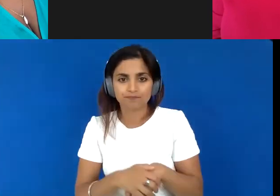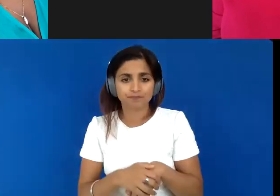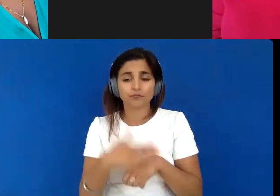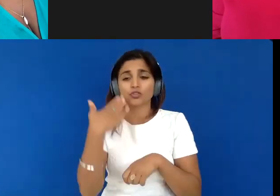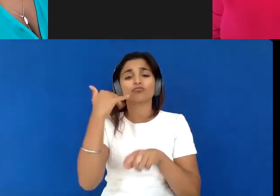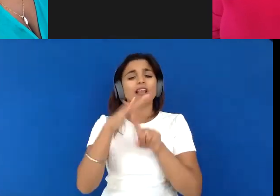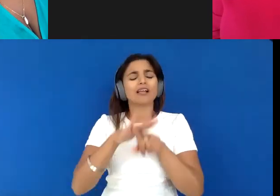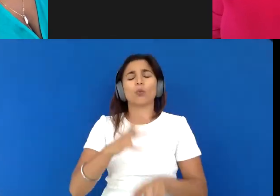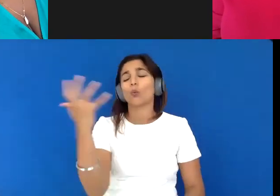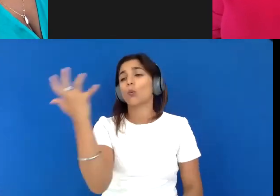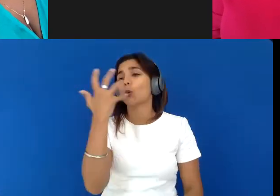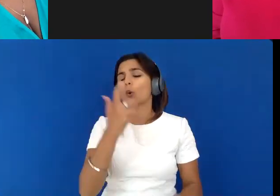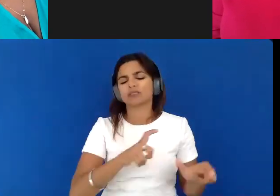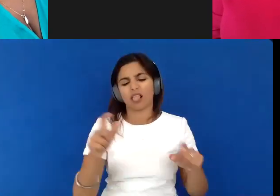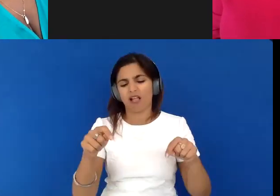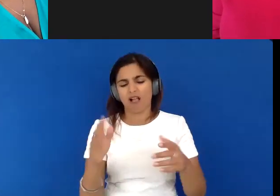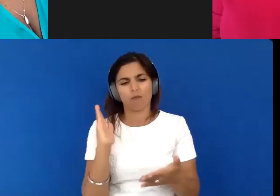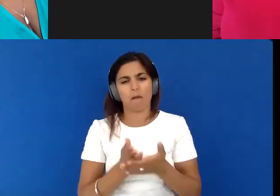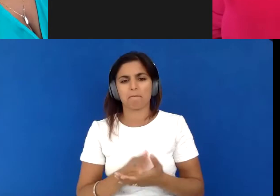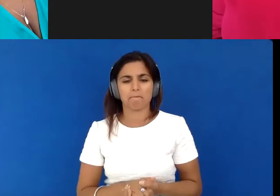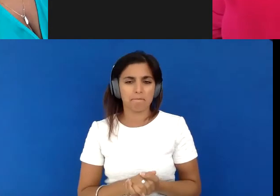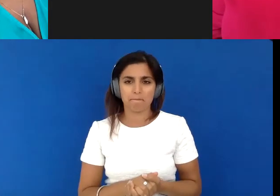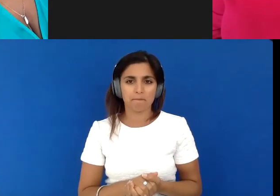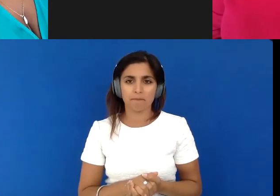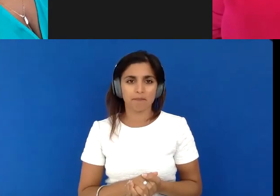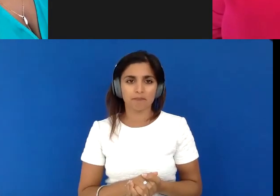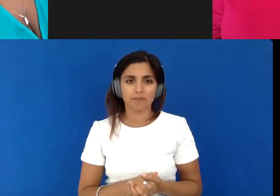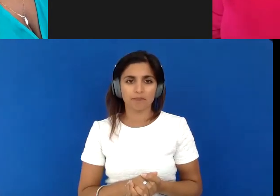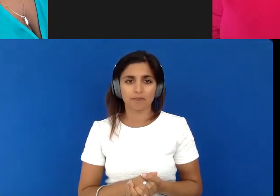would be doing a great disservice and injustice to those that have passed